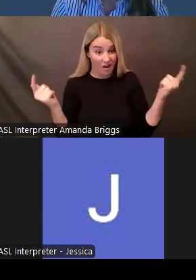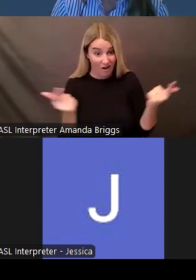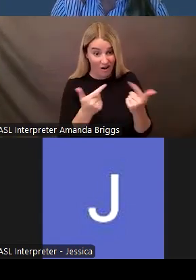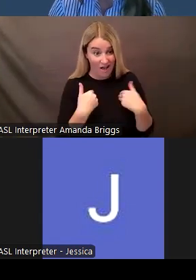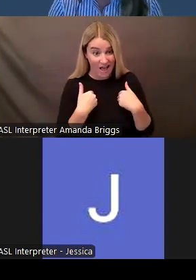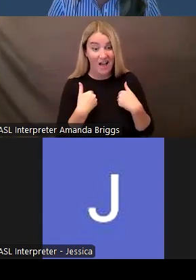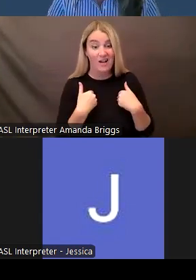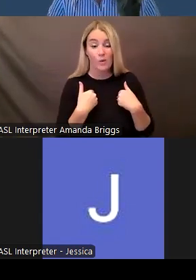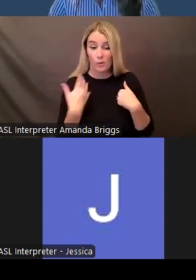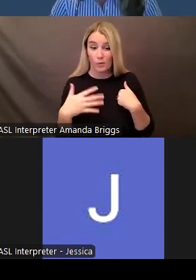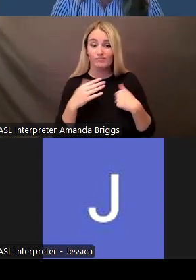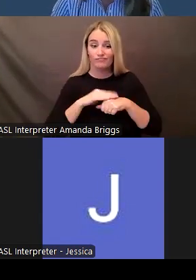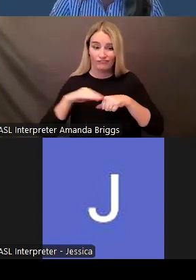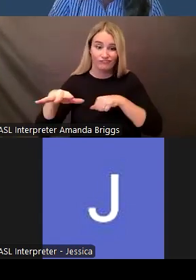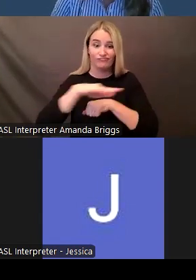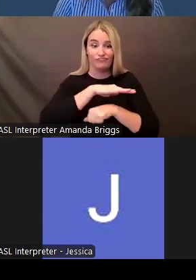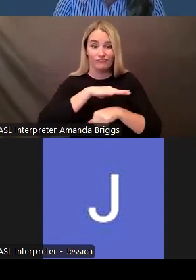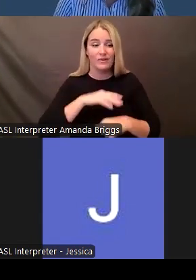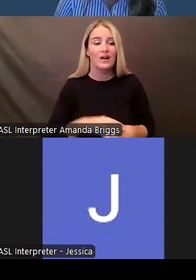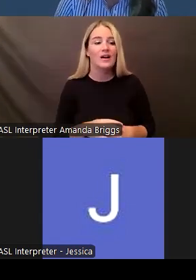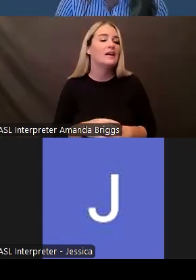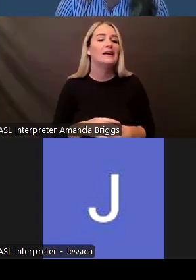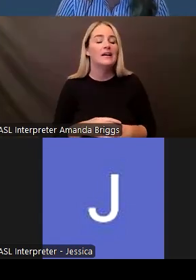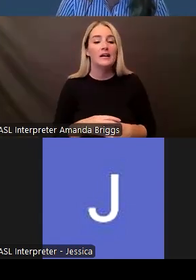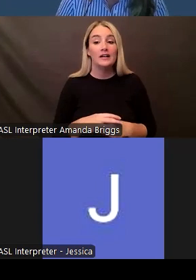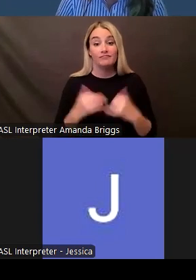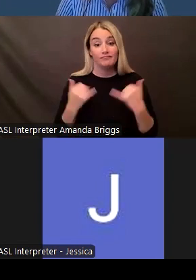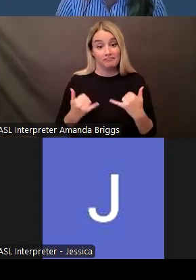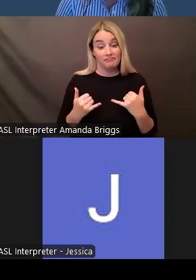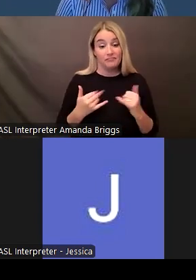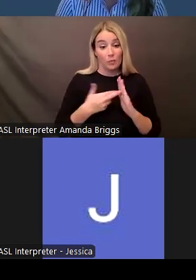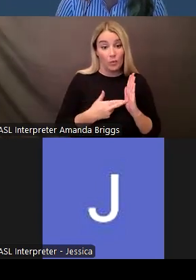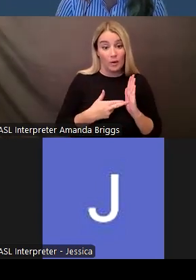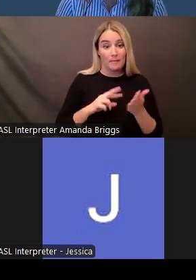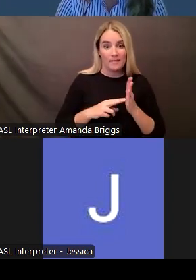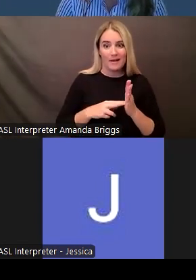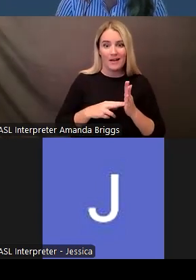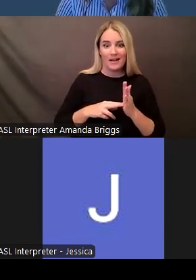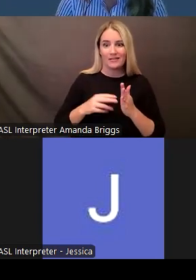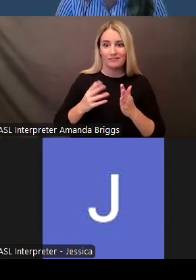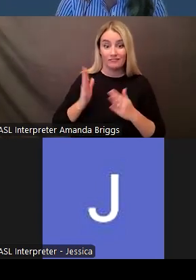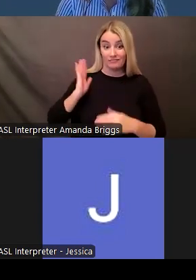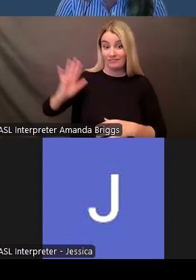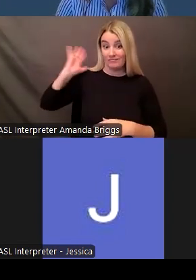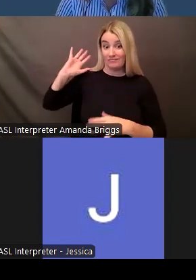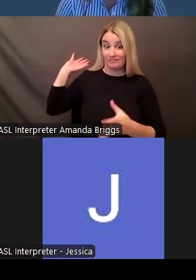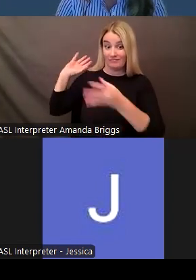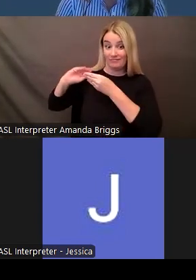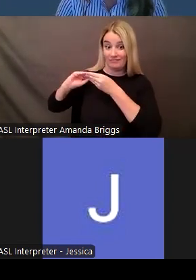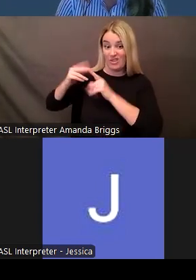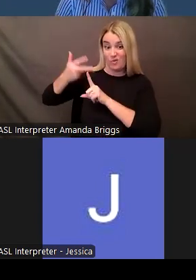So, current rules allow for retroactive coverage of up to three months.